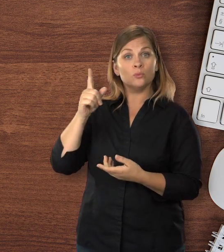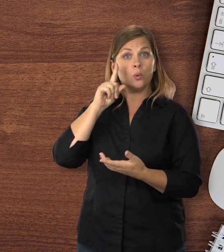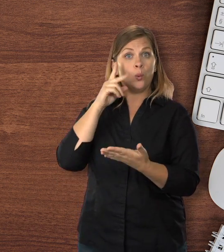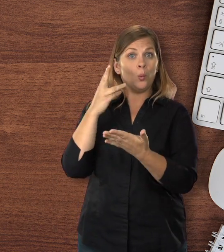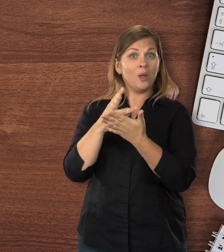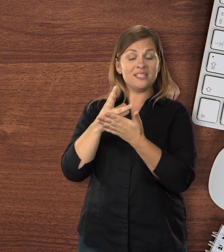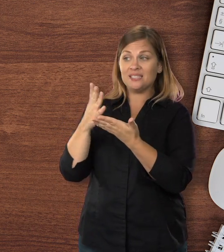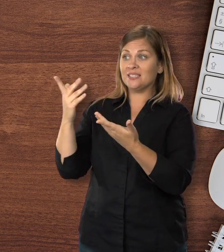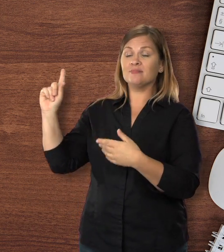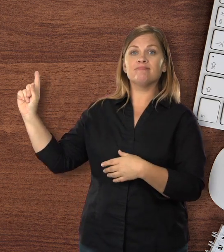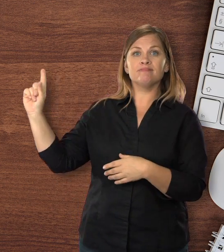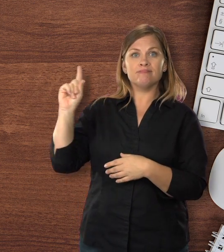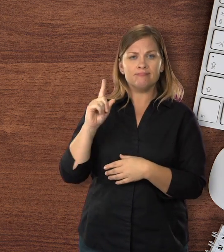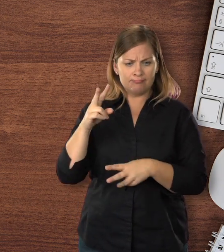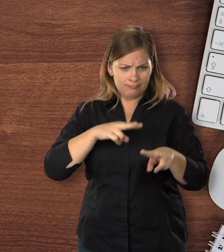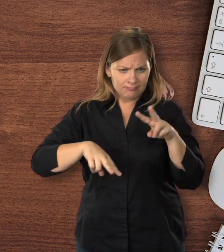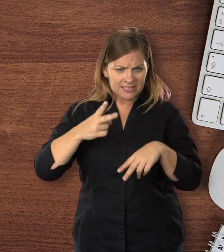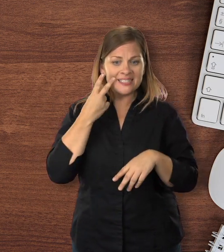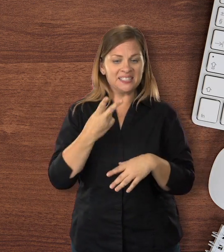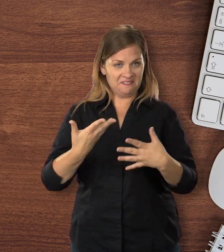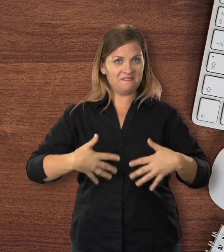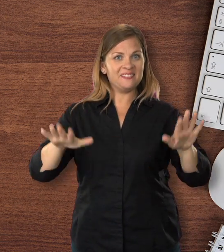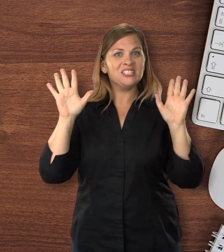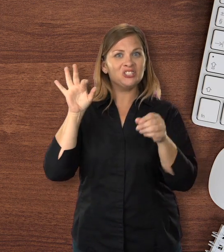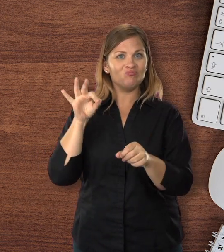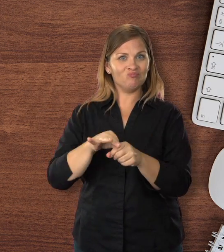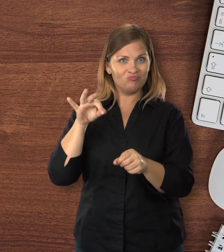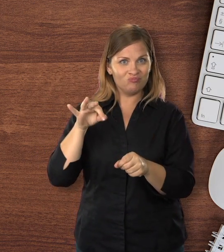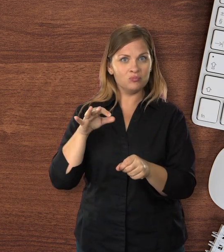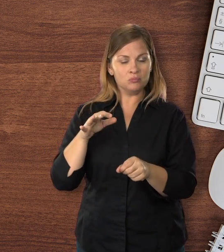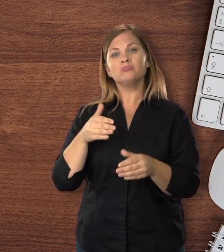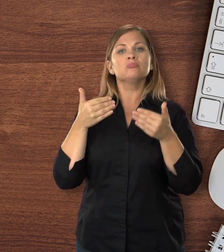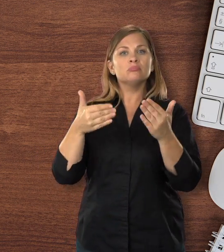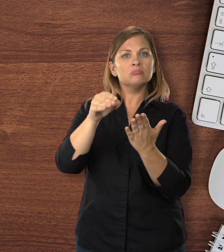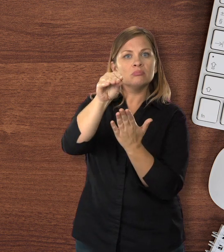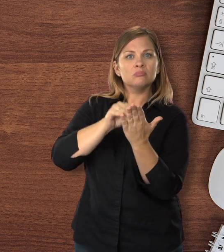Seal this envelope. Then ask your witness to come back.